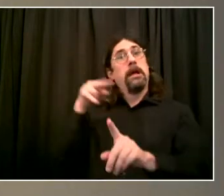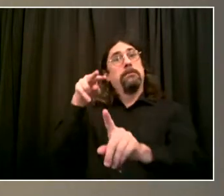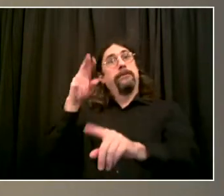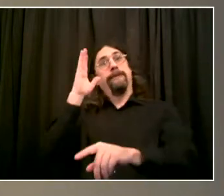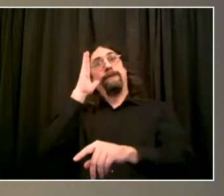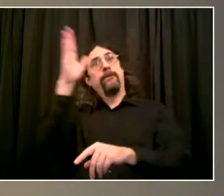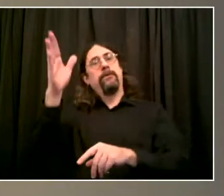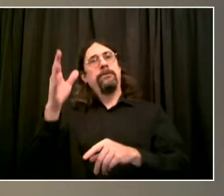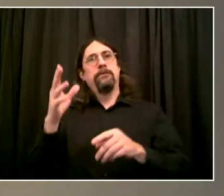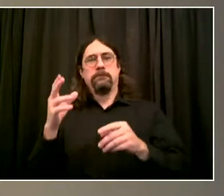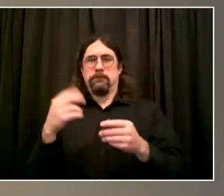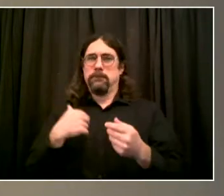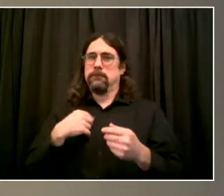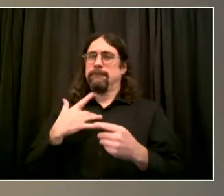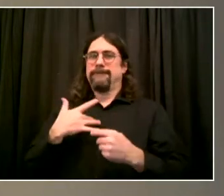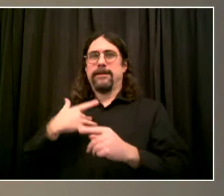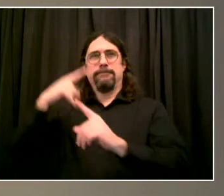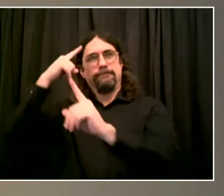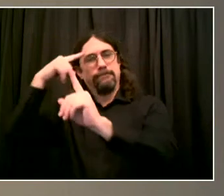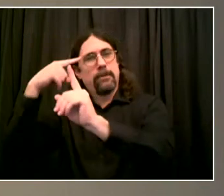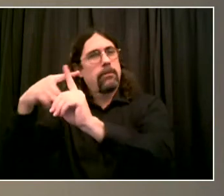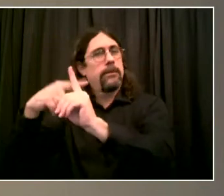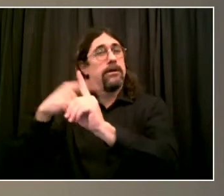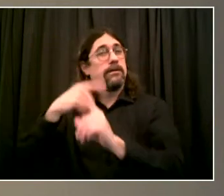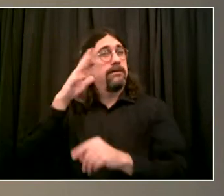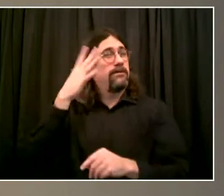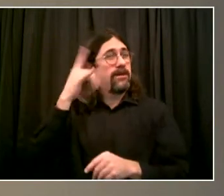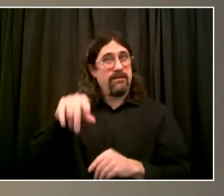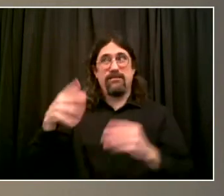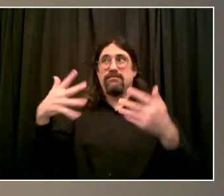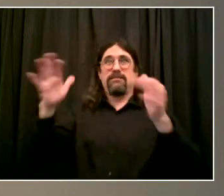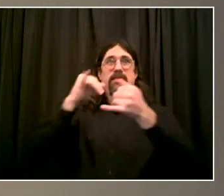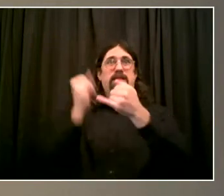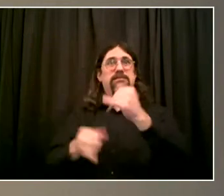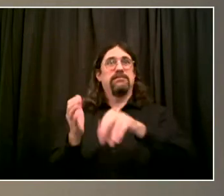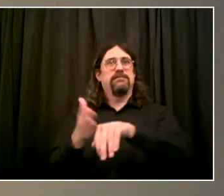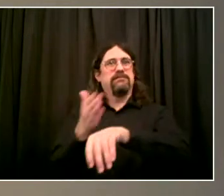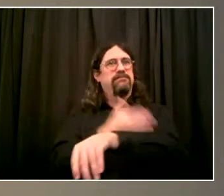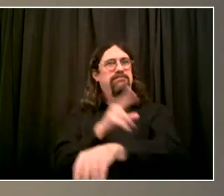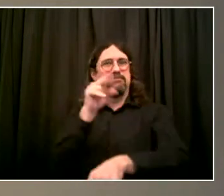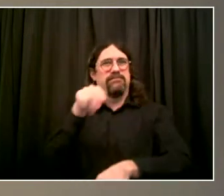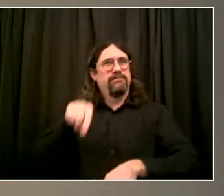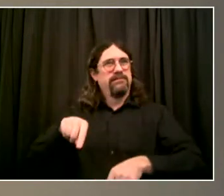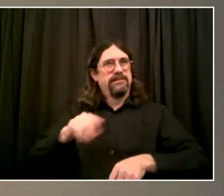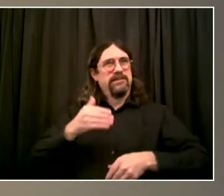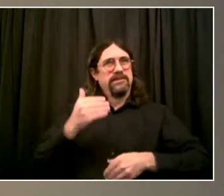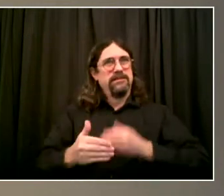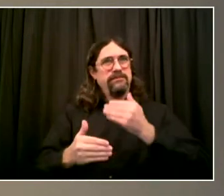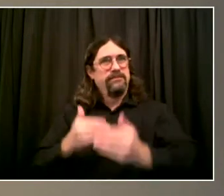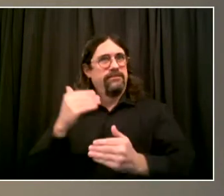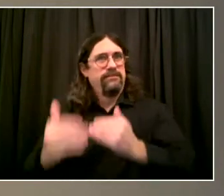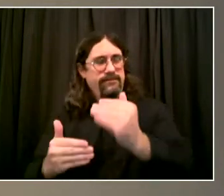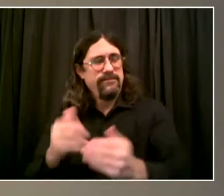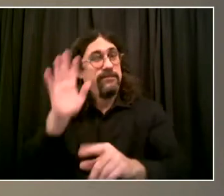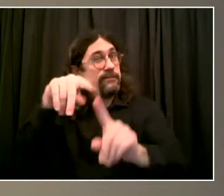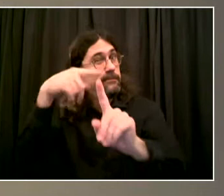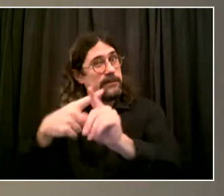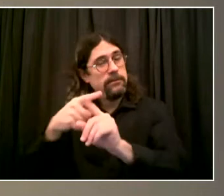REFORMS SUCH AS THE DISCIPLINE MATRIX ARE PARTICULARLY FOR THE MOST EGREGIOUS VIOLATIONS BY